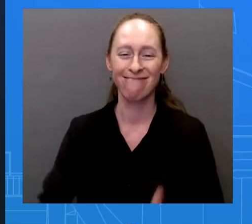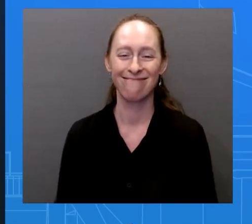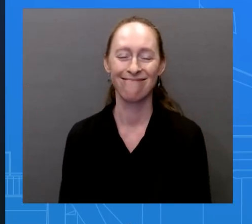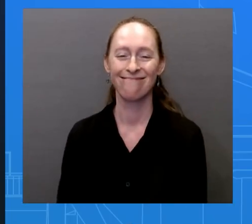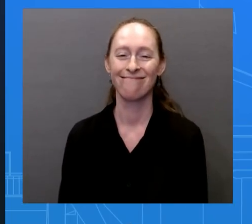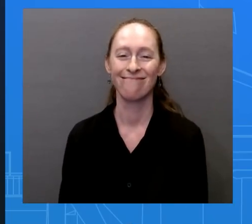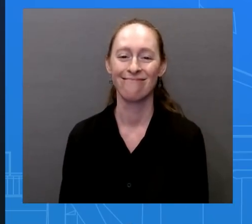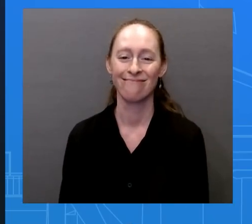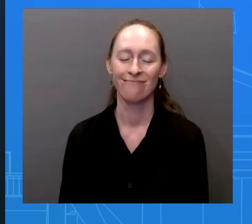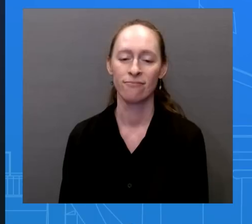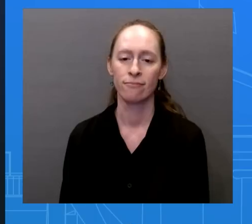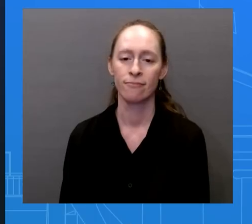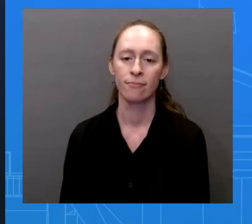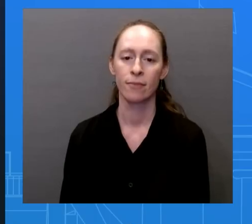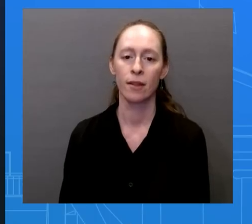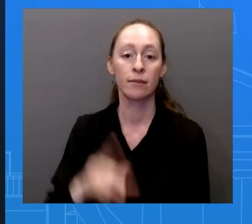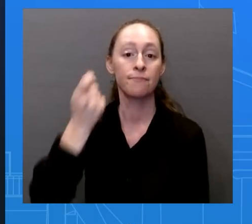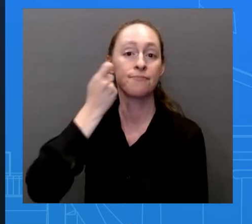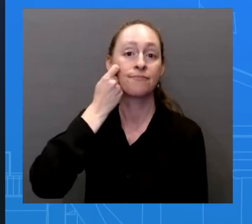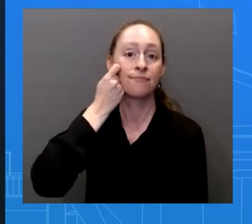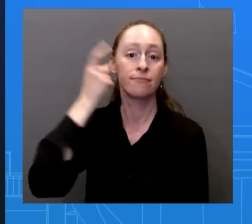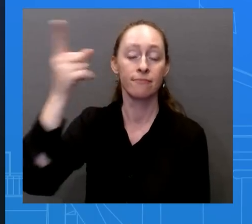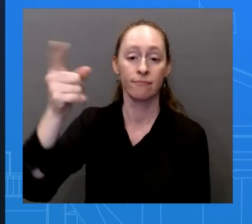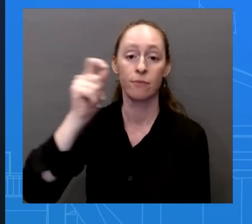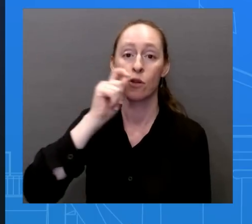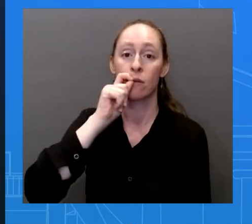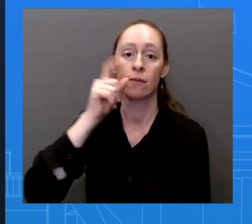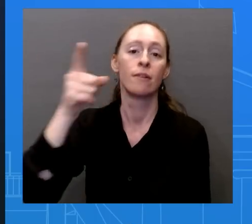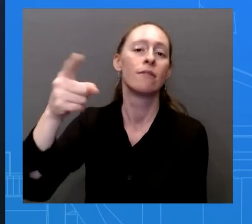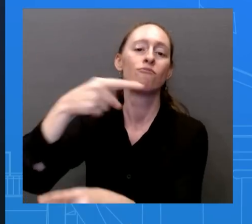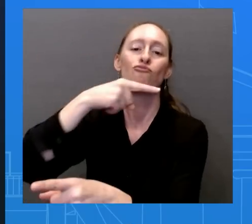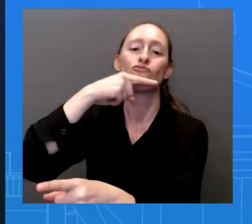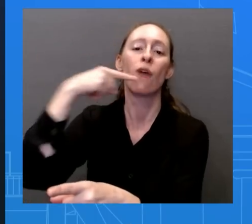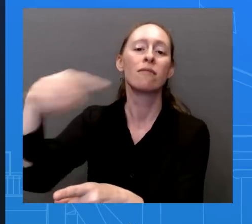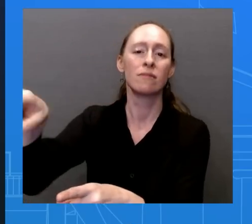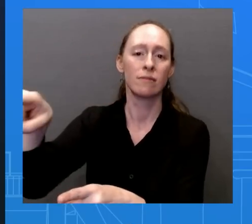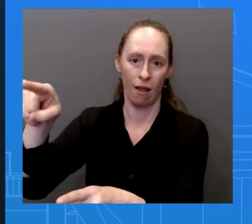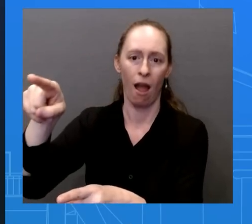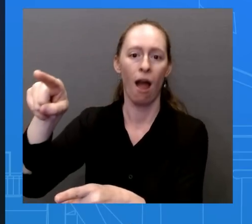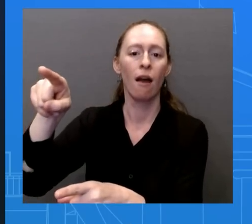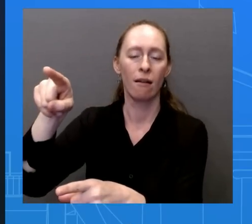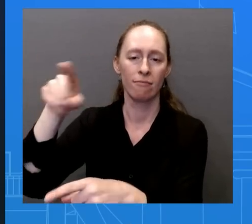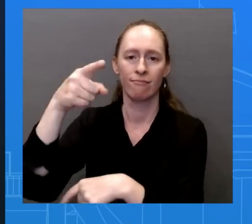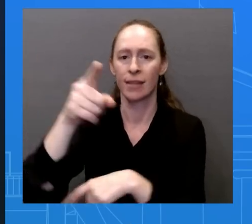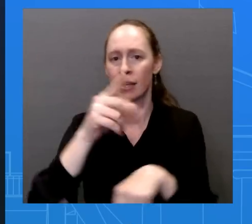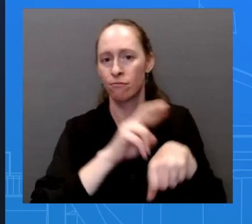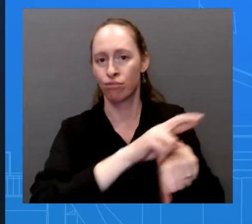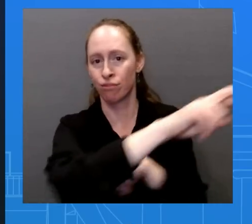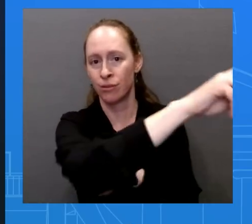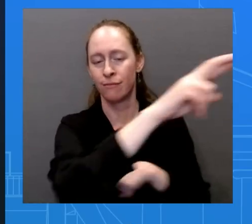demonstrate Russia's and President Putin's brutality. President Biden continues to make clear along